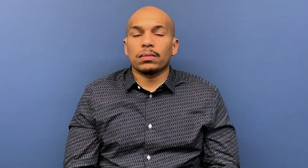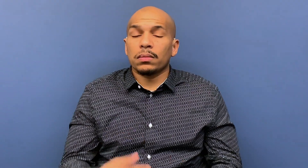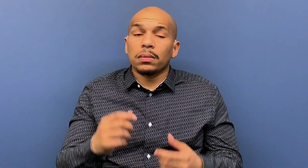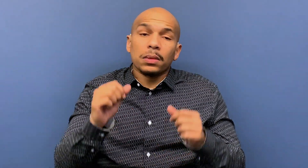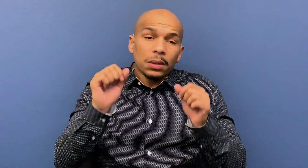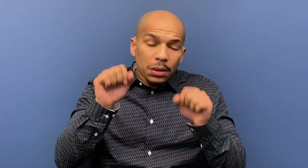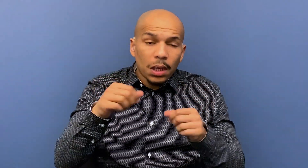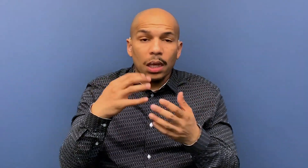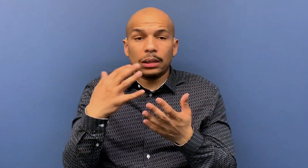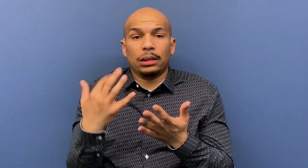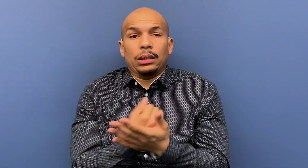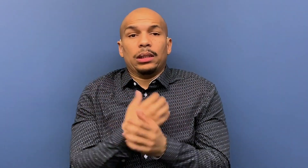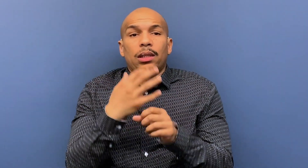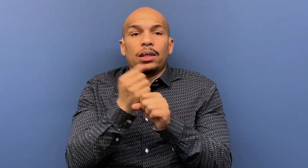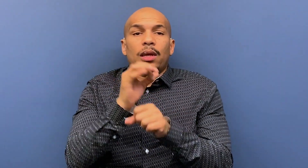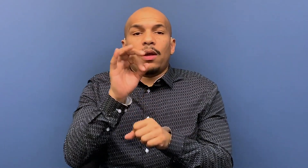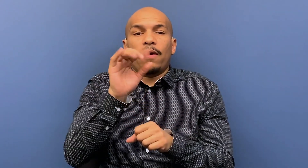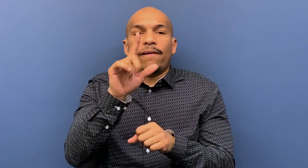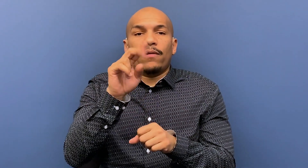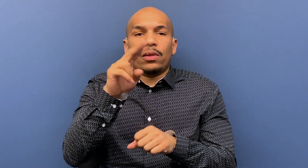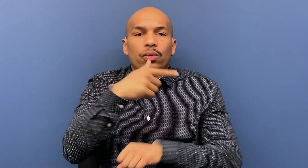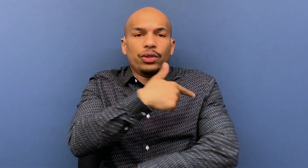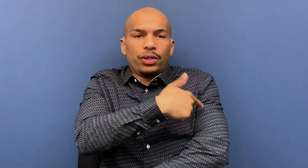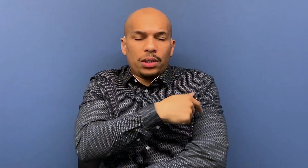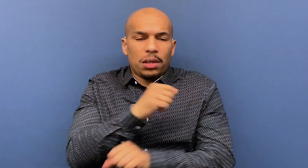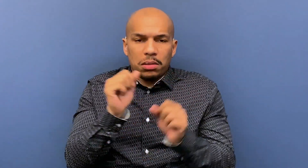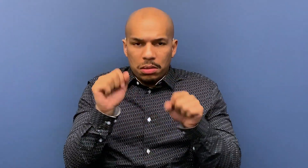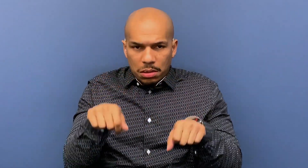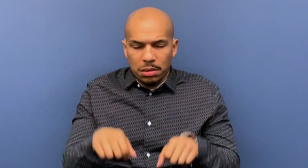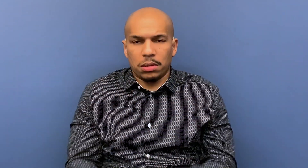Get the flu shot—it’s not too late.